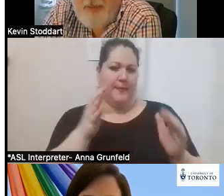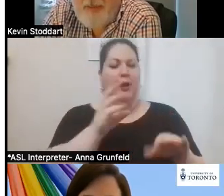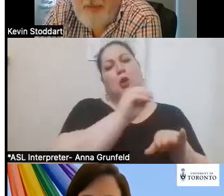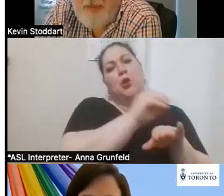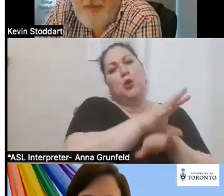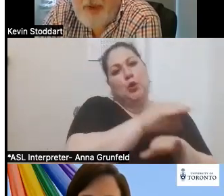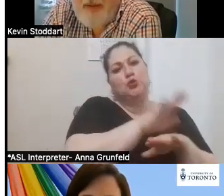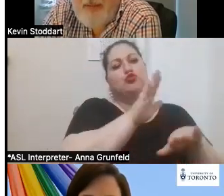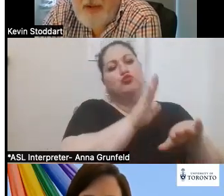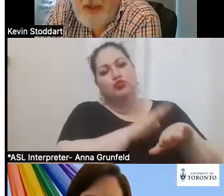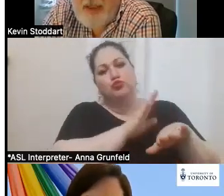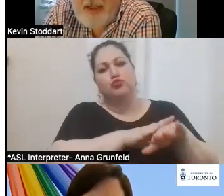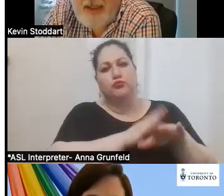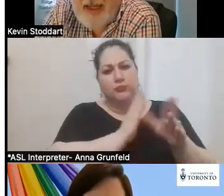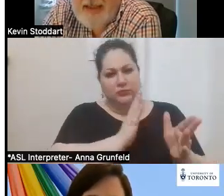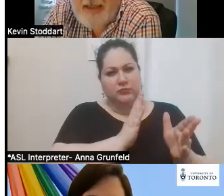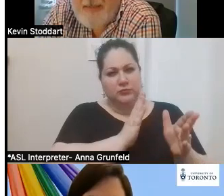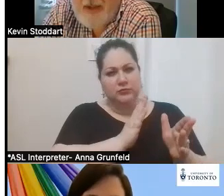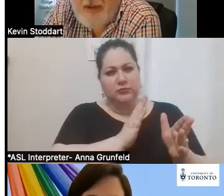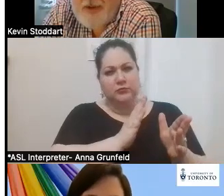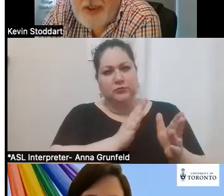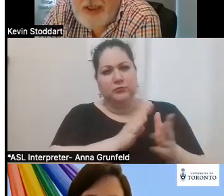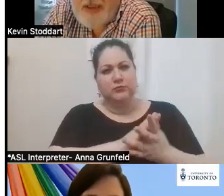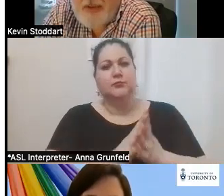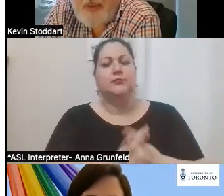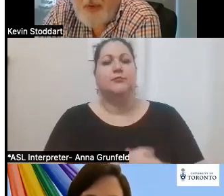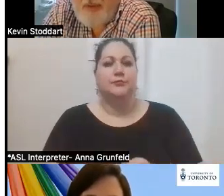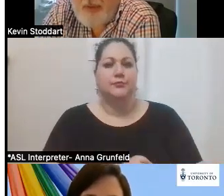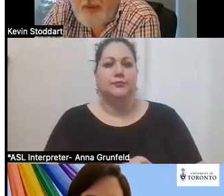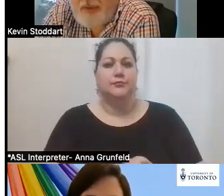primarily an academic coaching and support role.